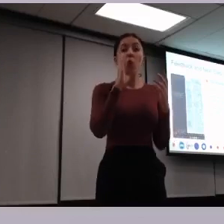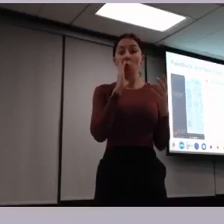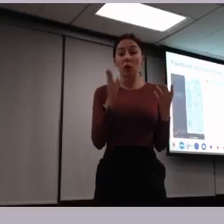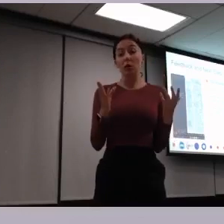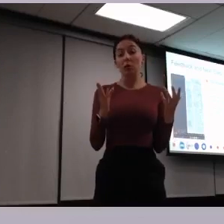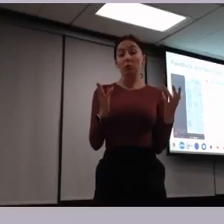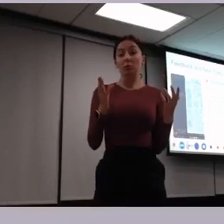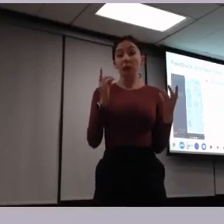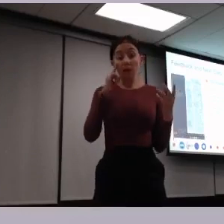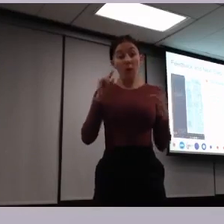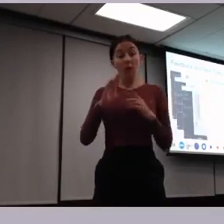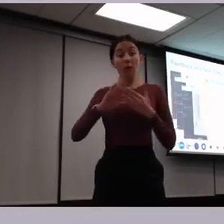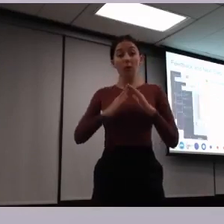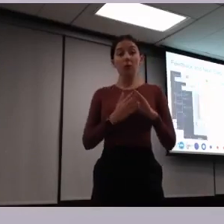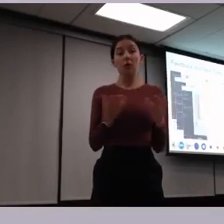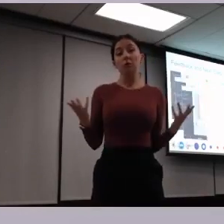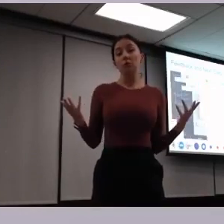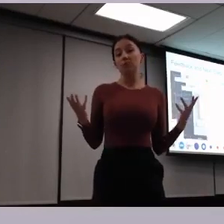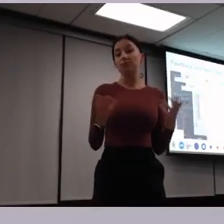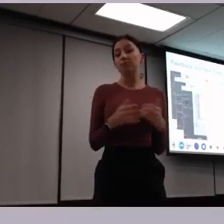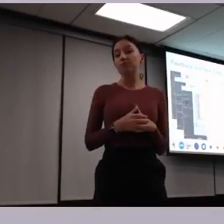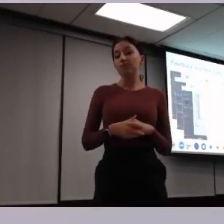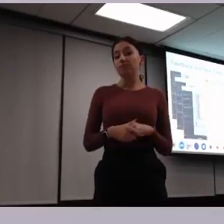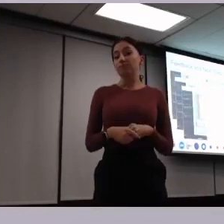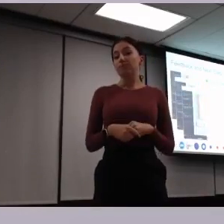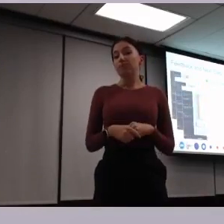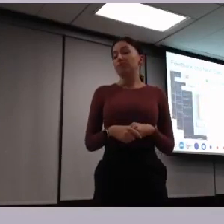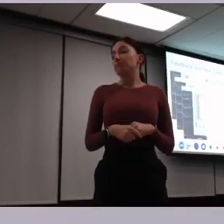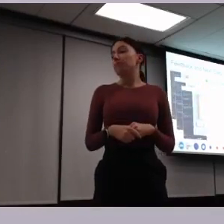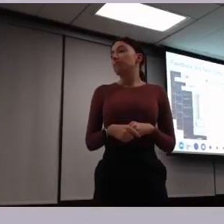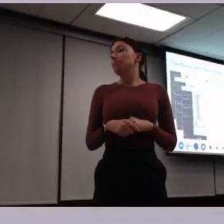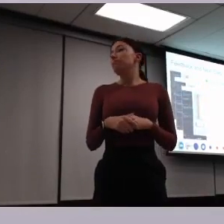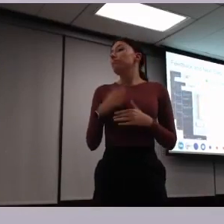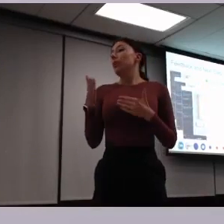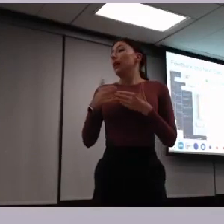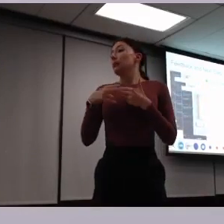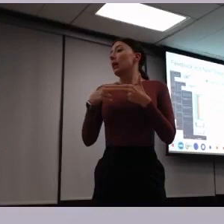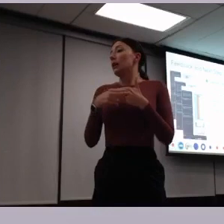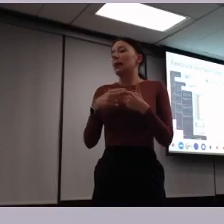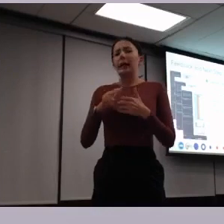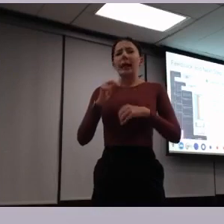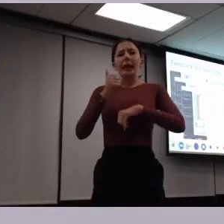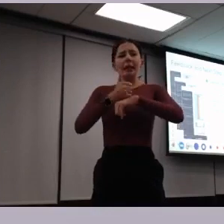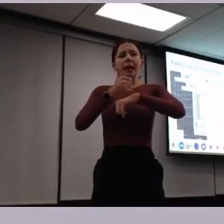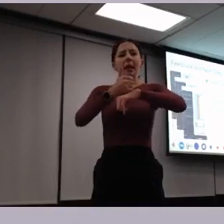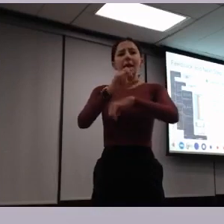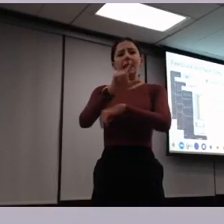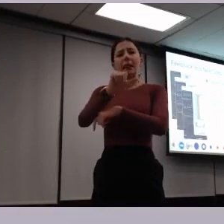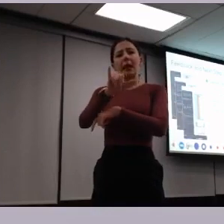Next slide, please. And then the layout options like Sam had described.